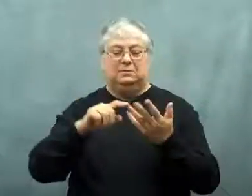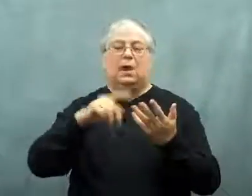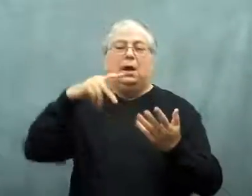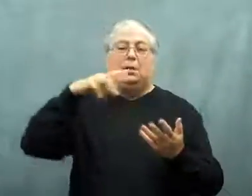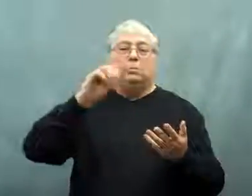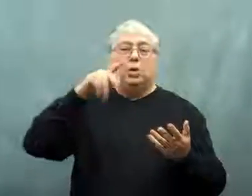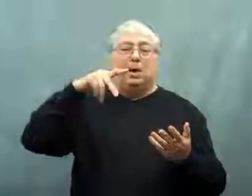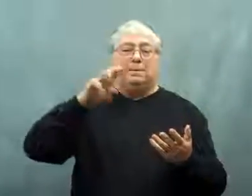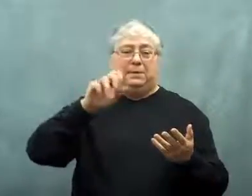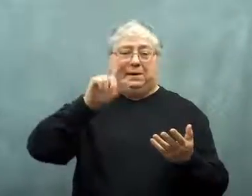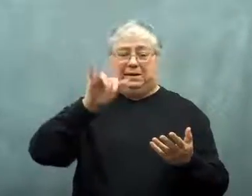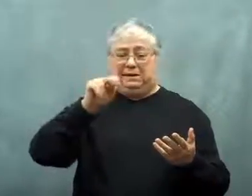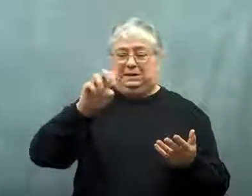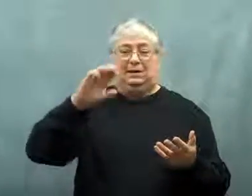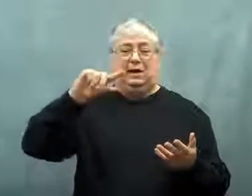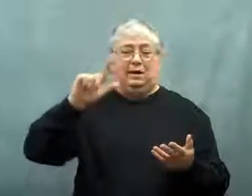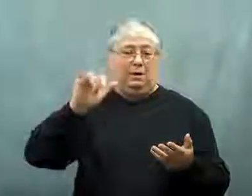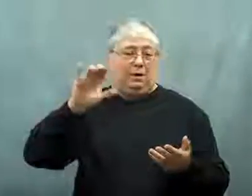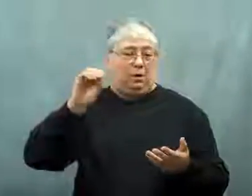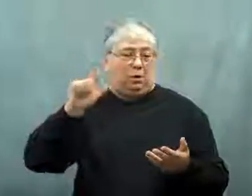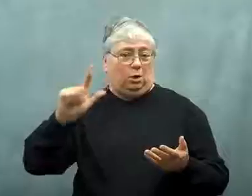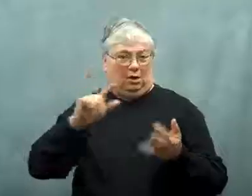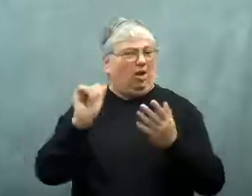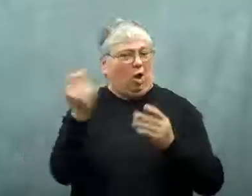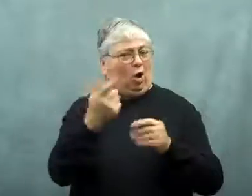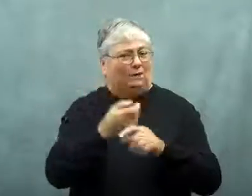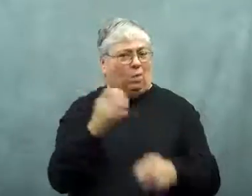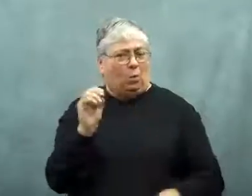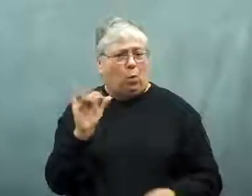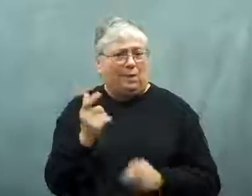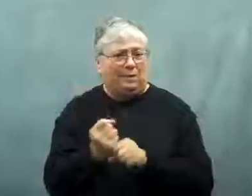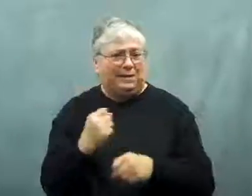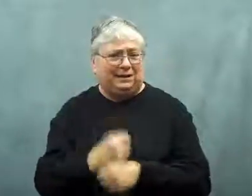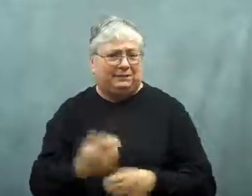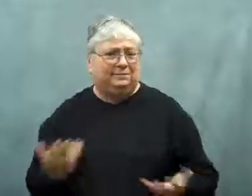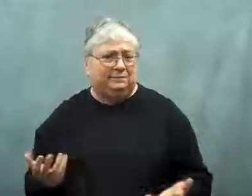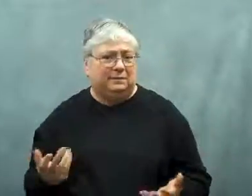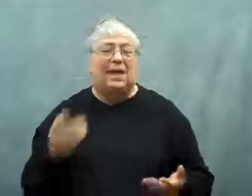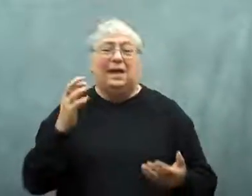and propylene glycol. Those are all made from oil.